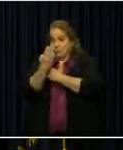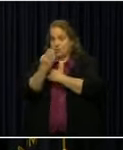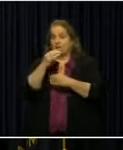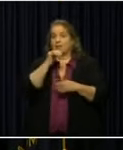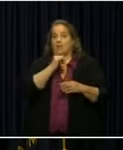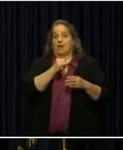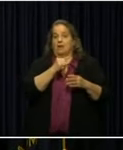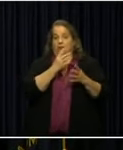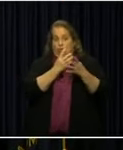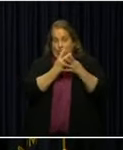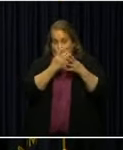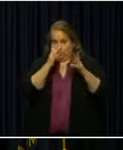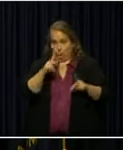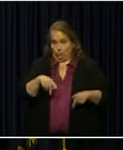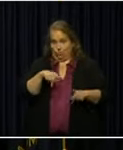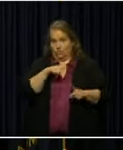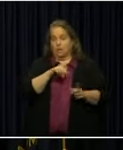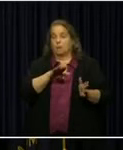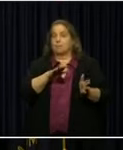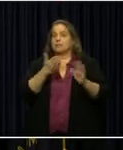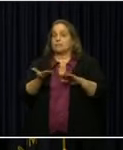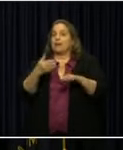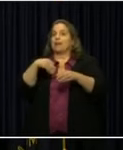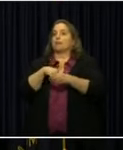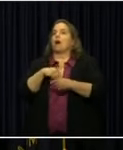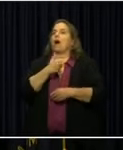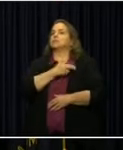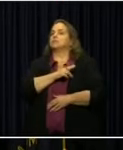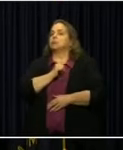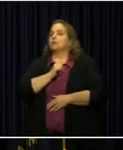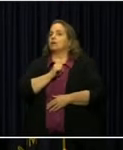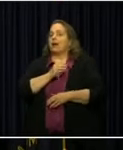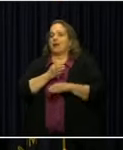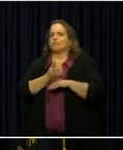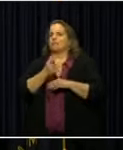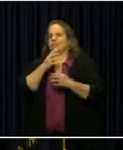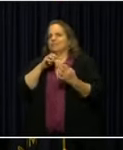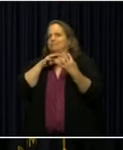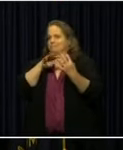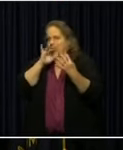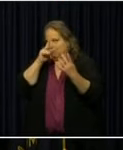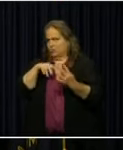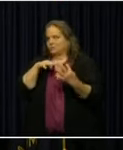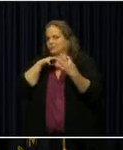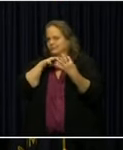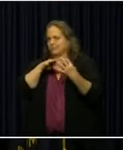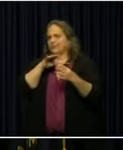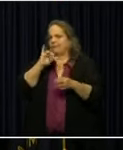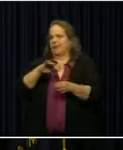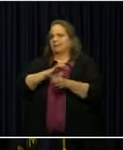LONG-TERM CARE FACILITIES, AGAIN, THIS IS ONE OF THE POPULATIONS THAT IS MOST AT